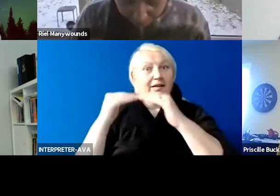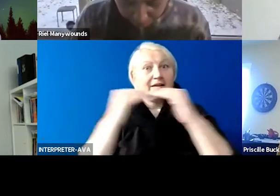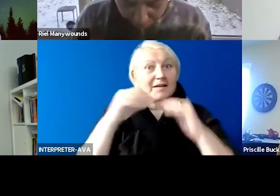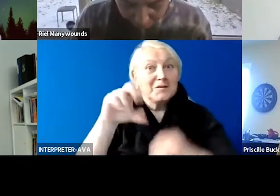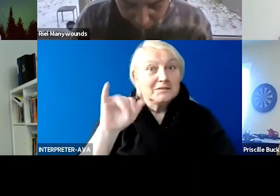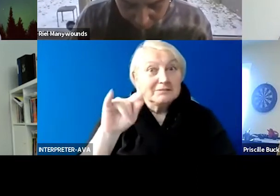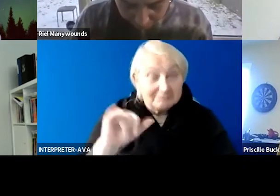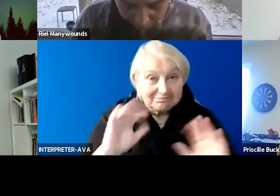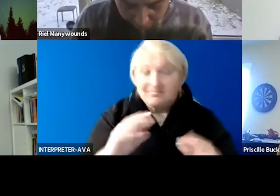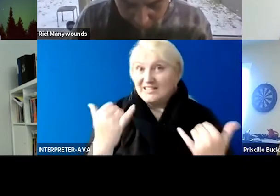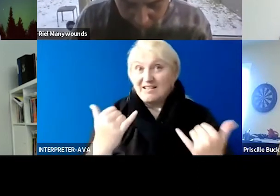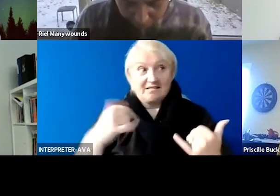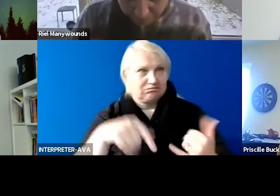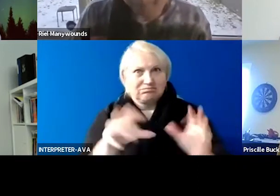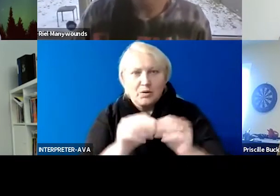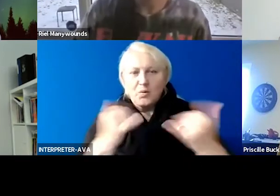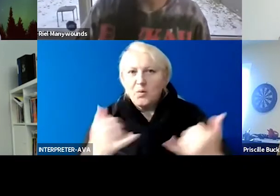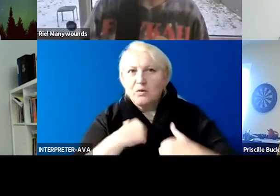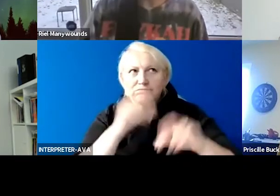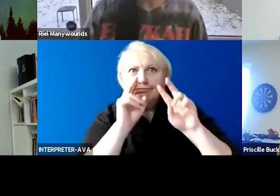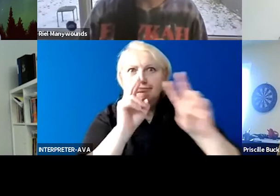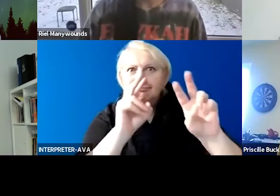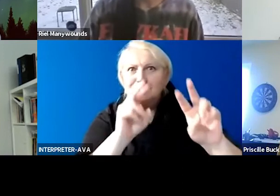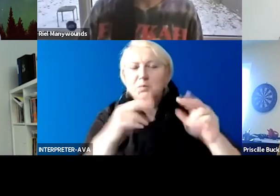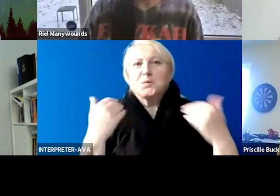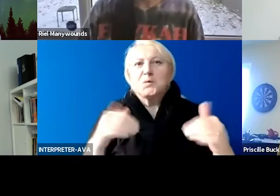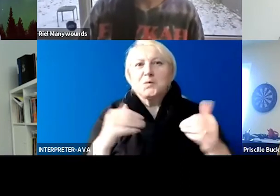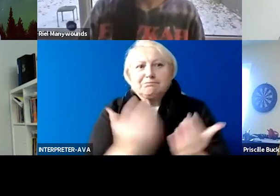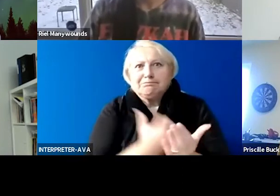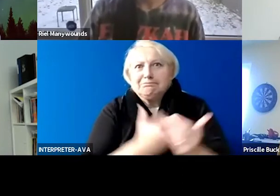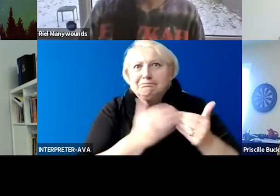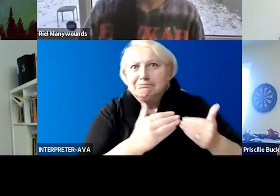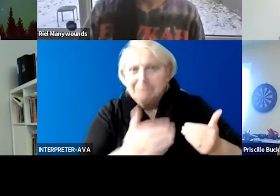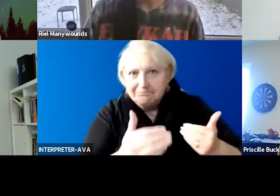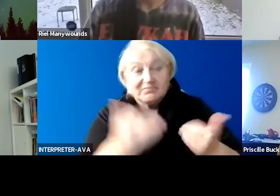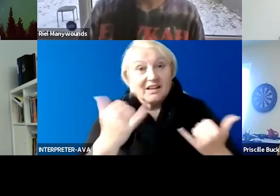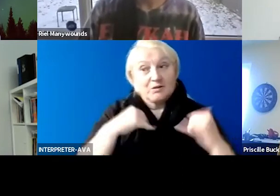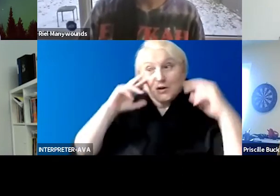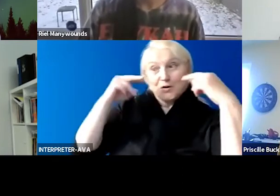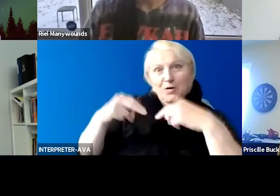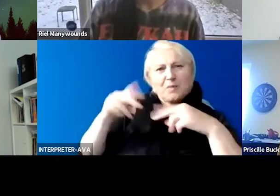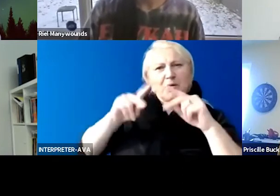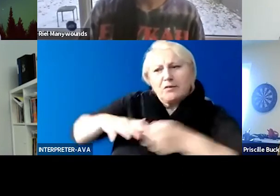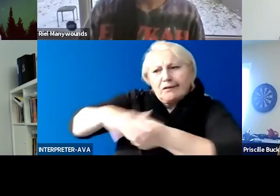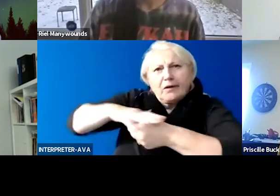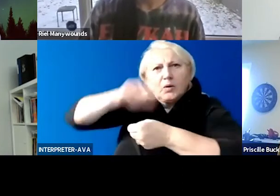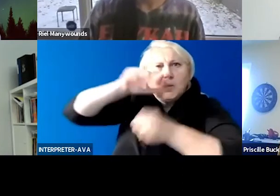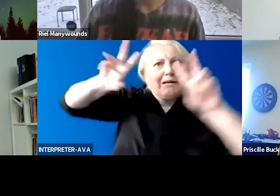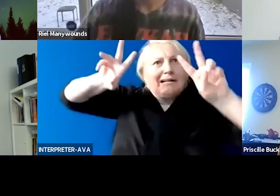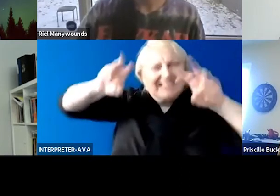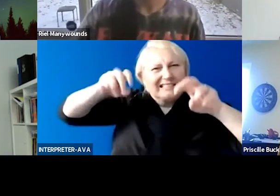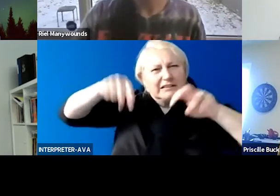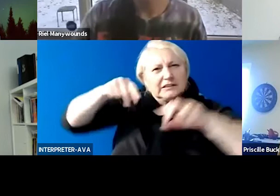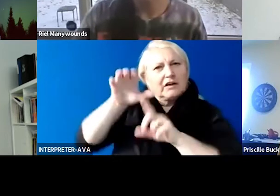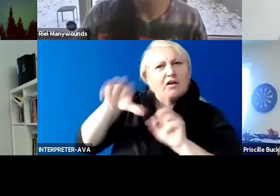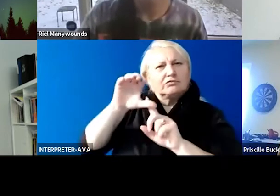as we are welcoming members of the cultural instigators who are going to tell us more about